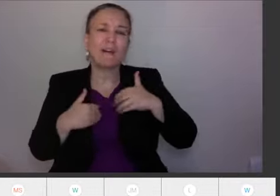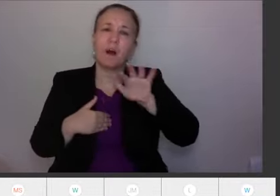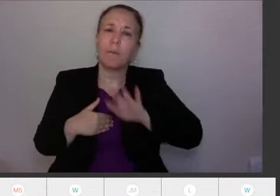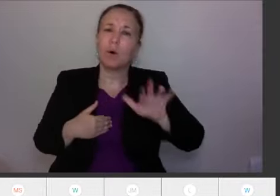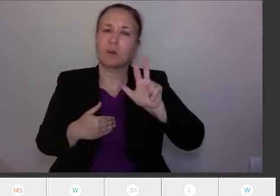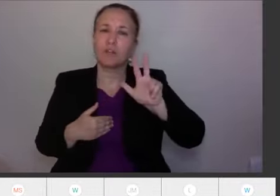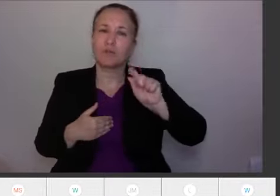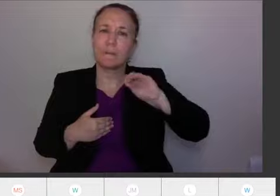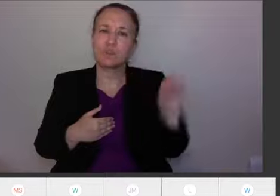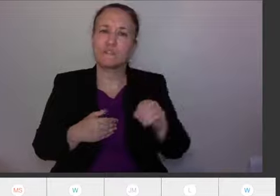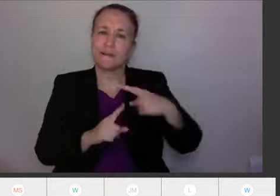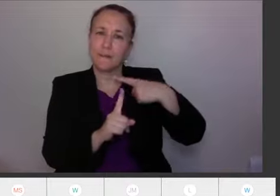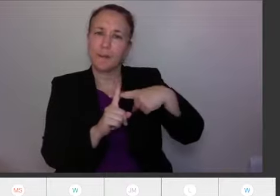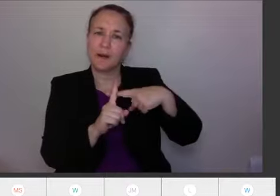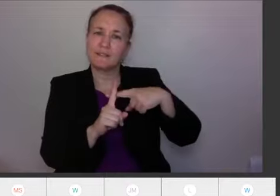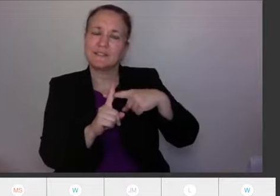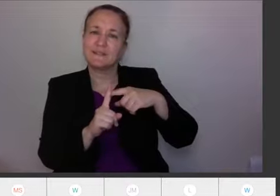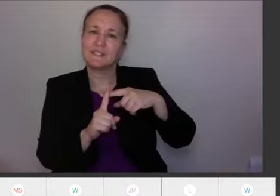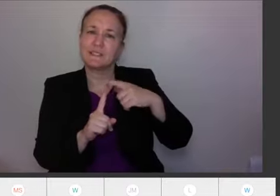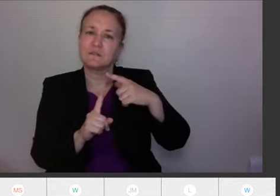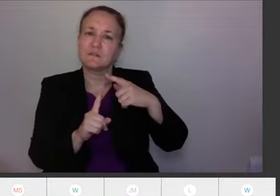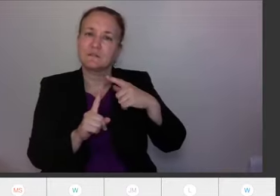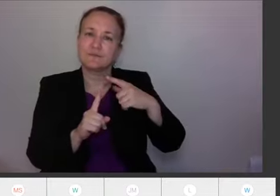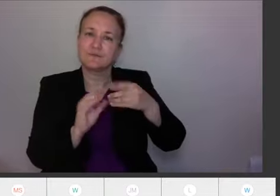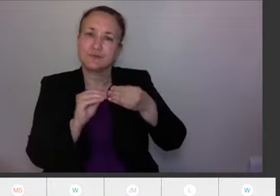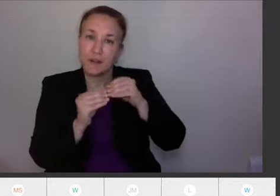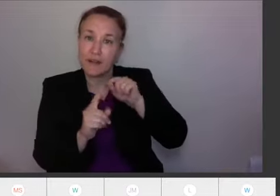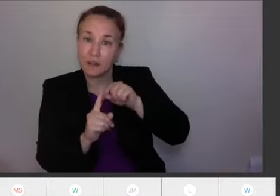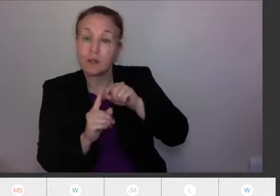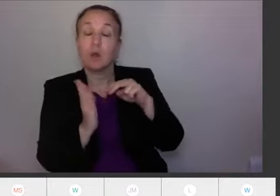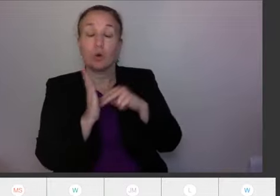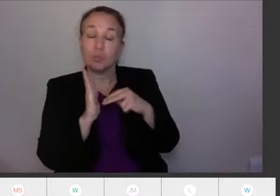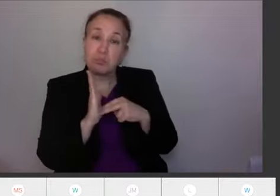positivity rate so that means that you're testing a lot